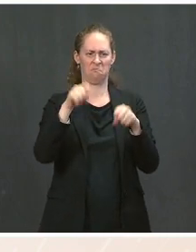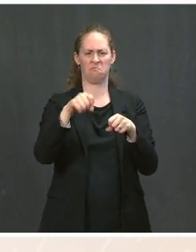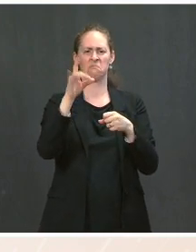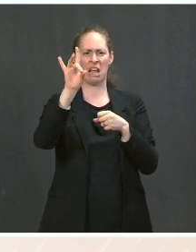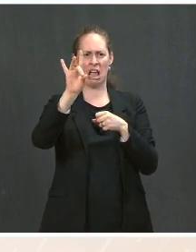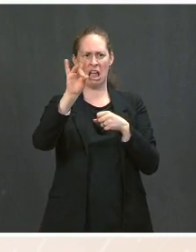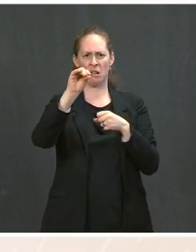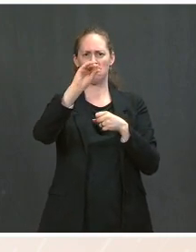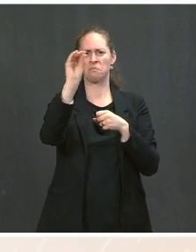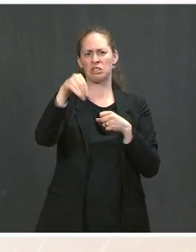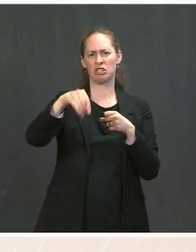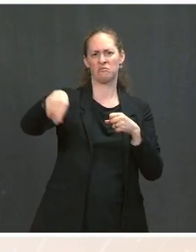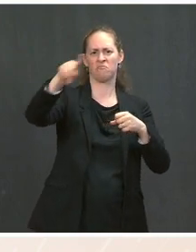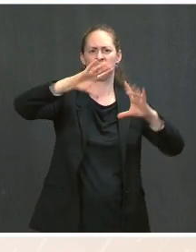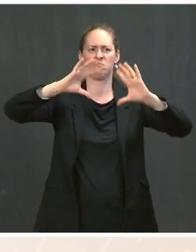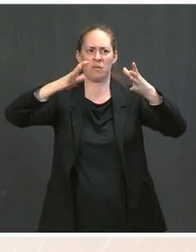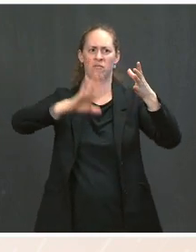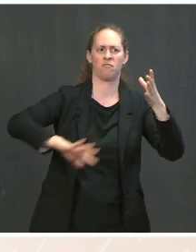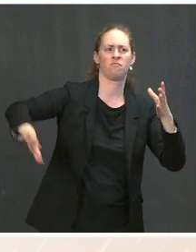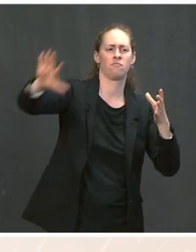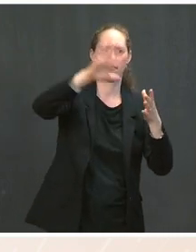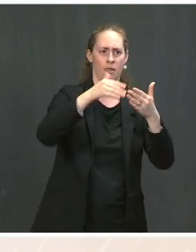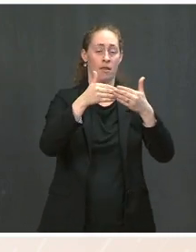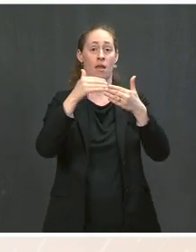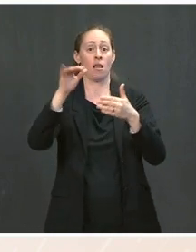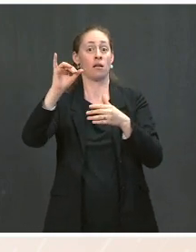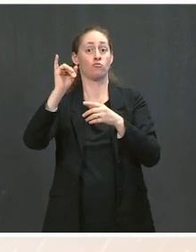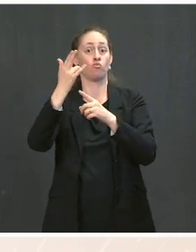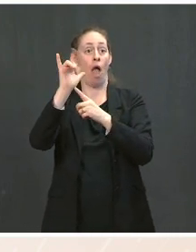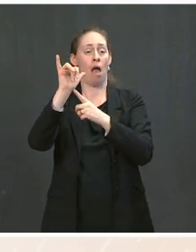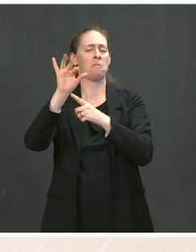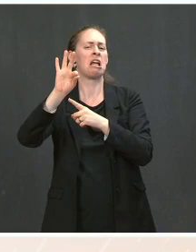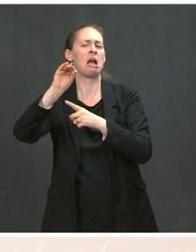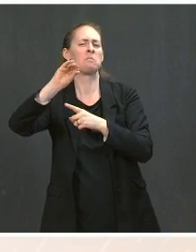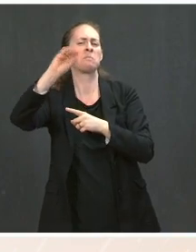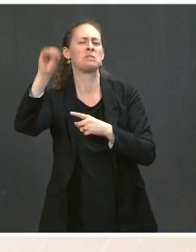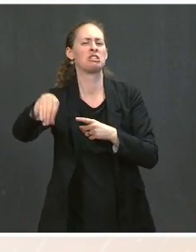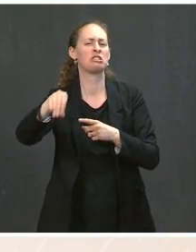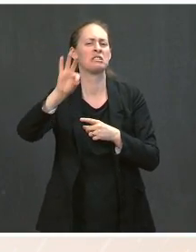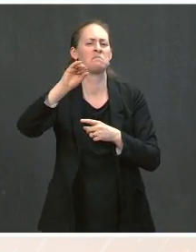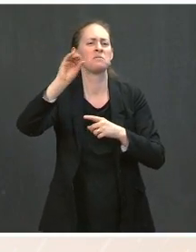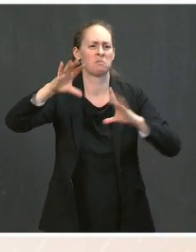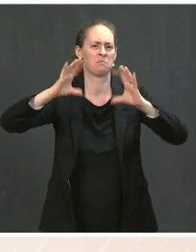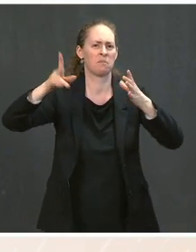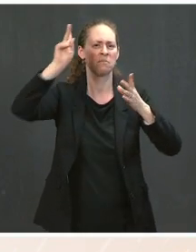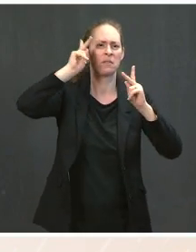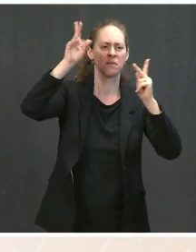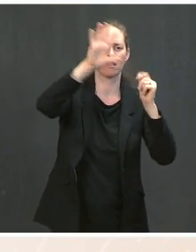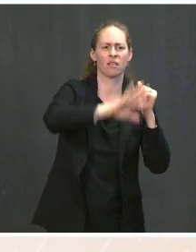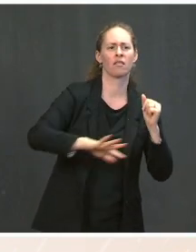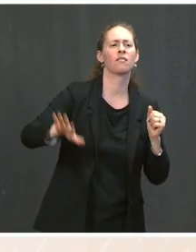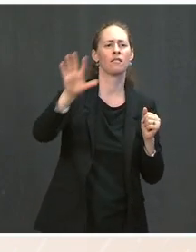about 90 percent of the population. We've also recognized, and as you guys have reported on, that there are parts --